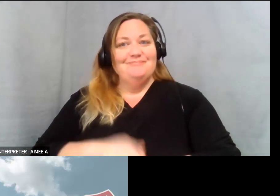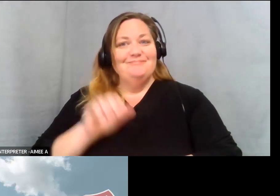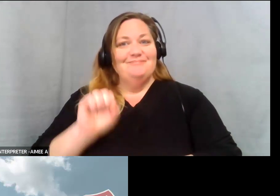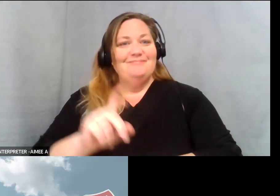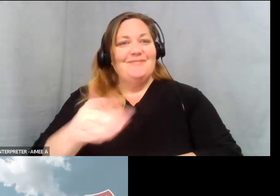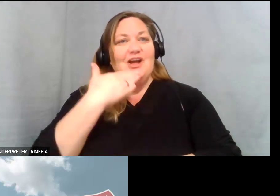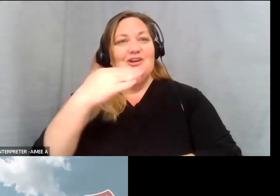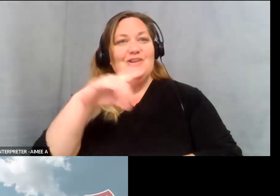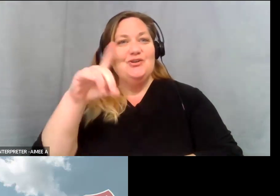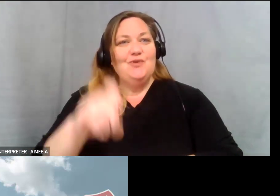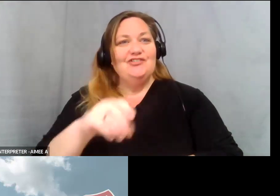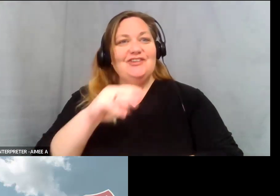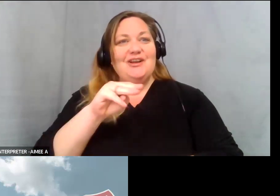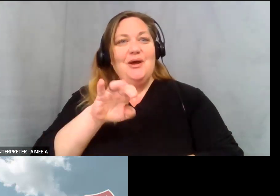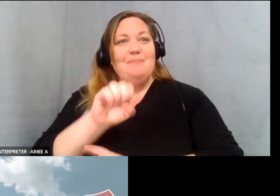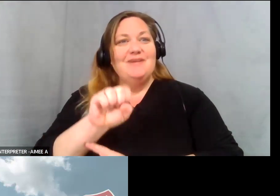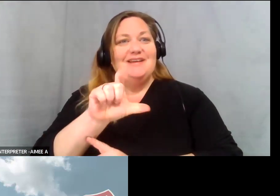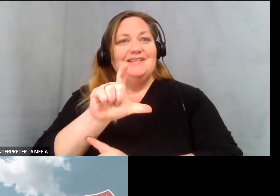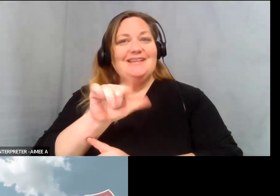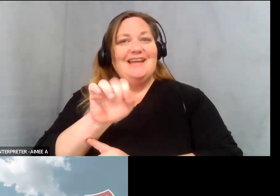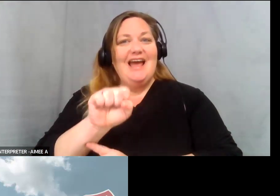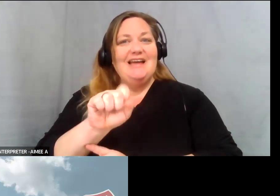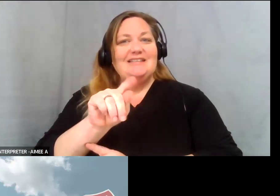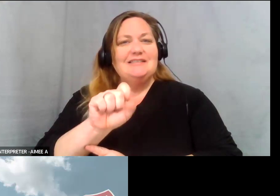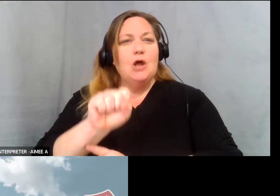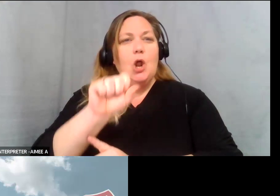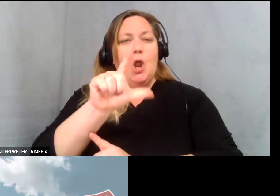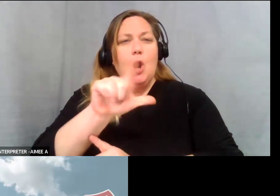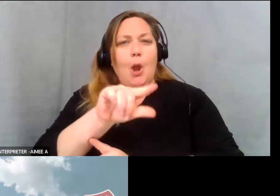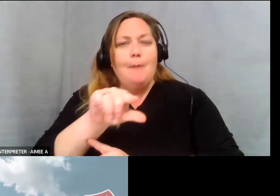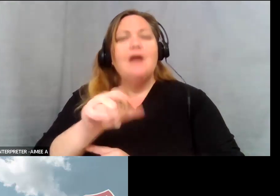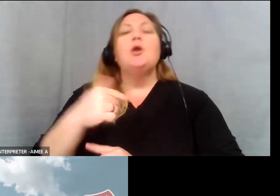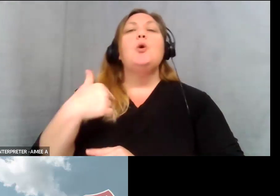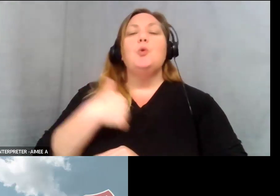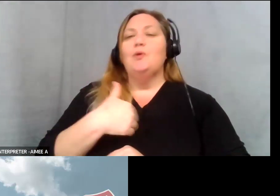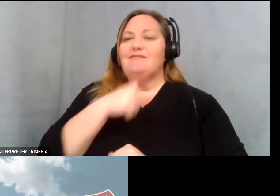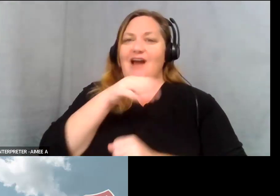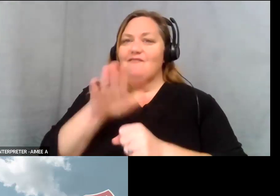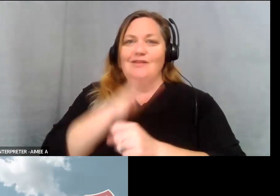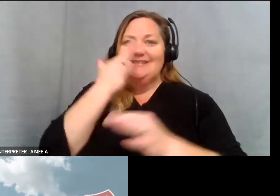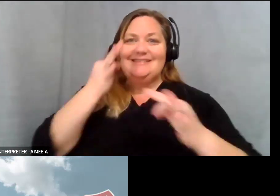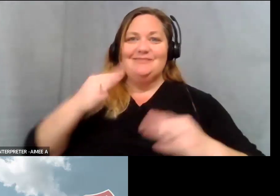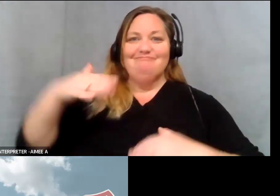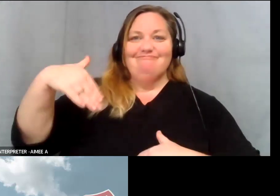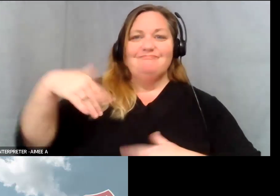Miss Gates-Lopez and we haven't fully made a decision on that. But what we heard through the